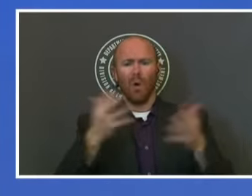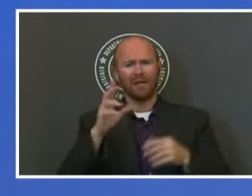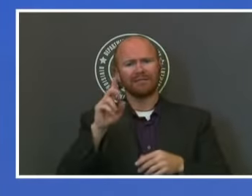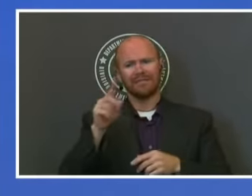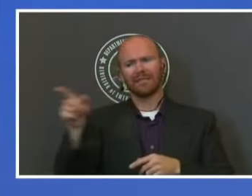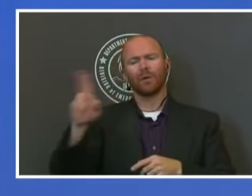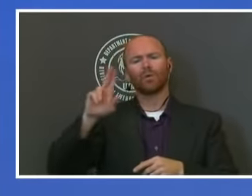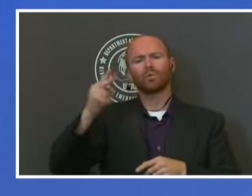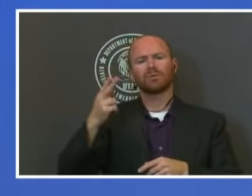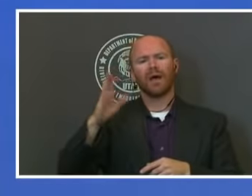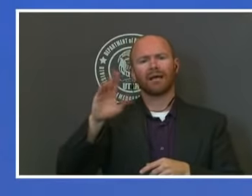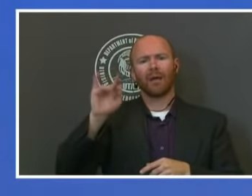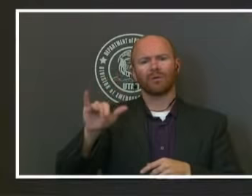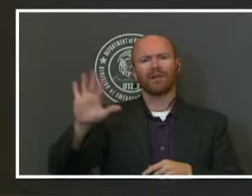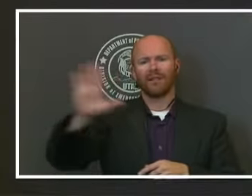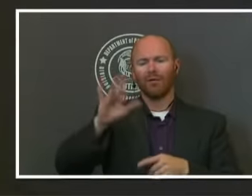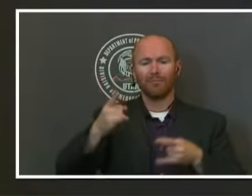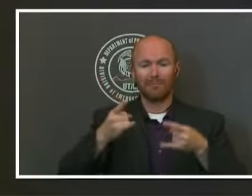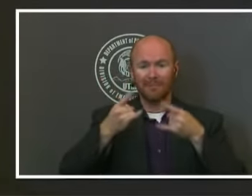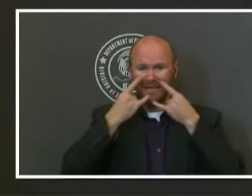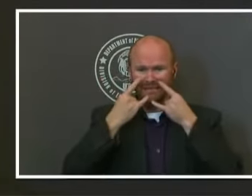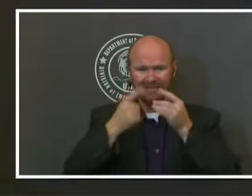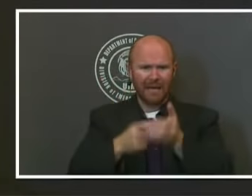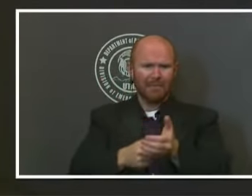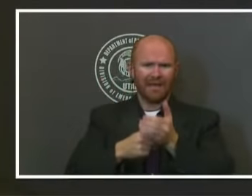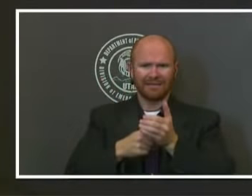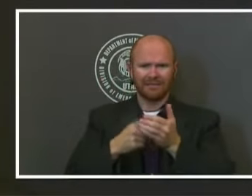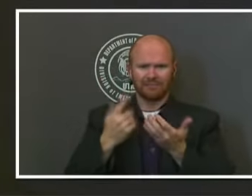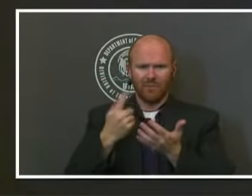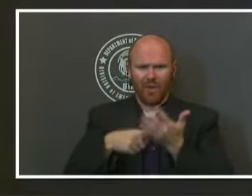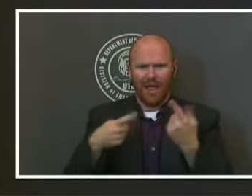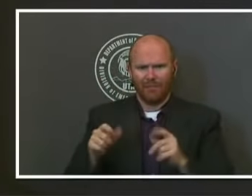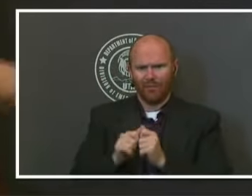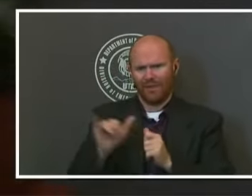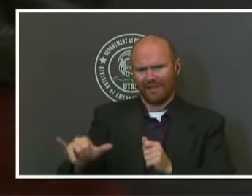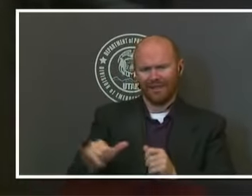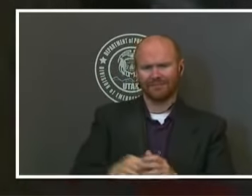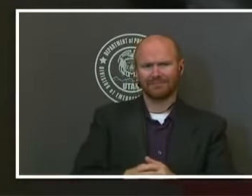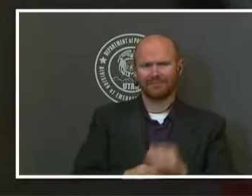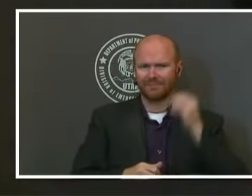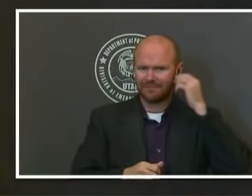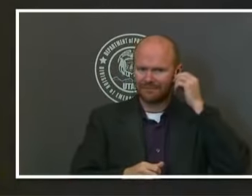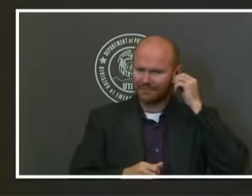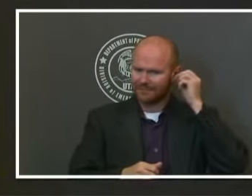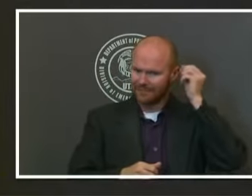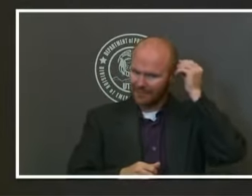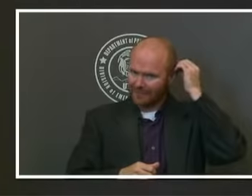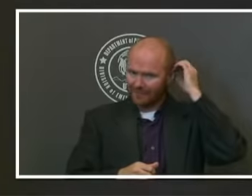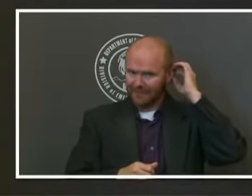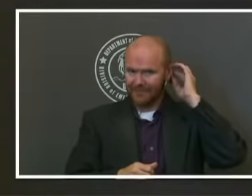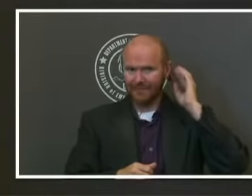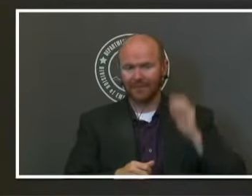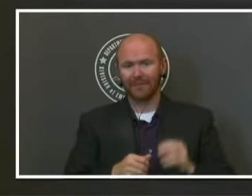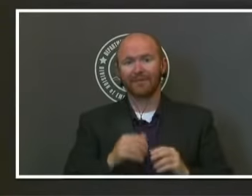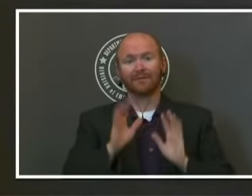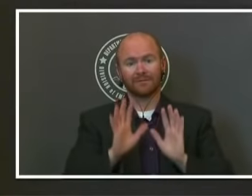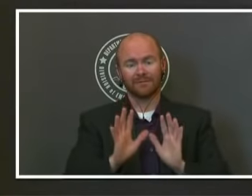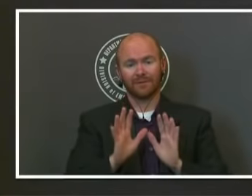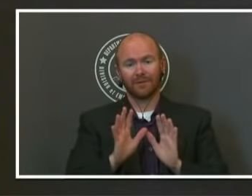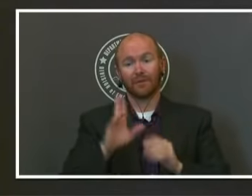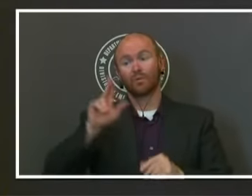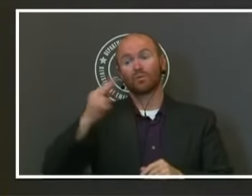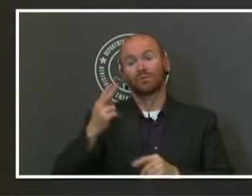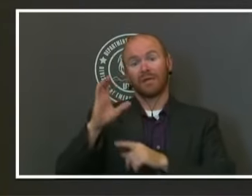county good question thank Dr